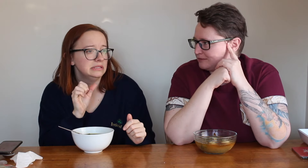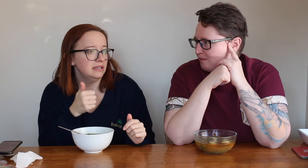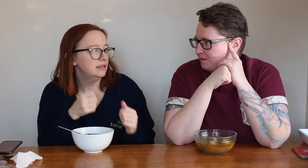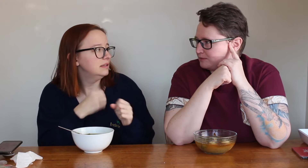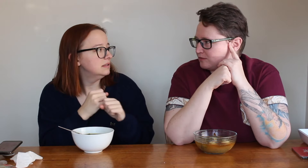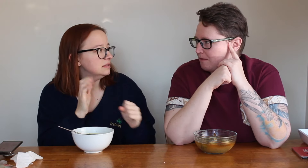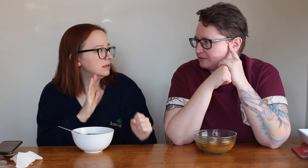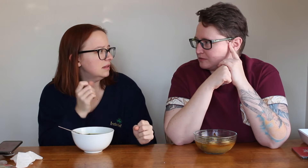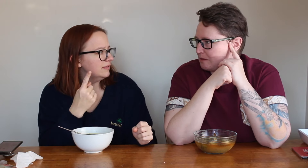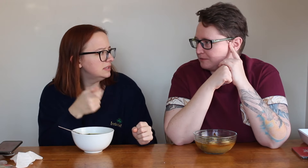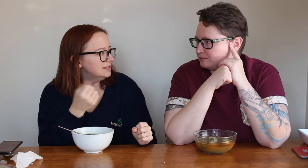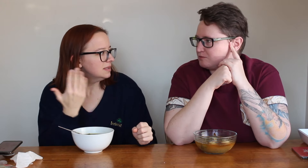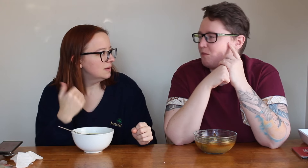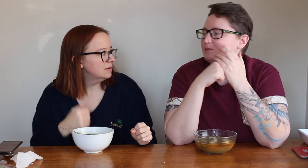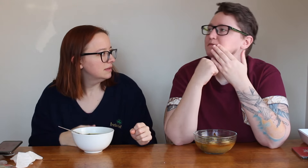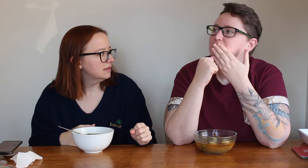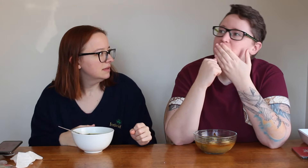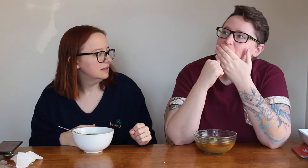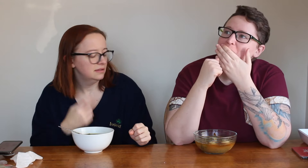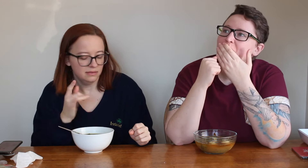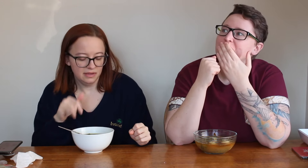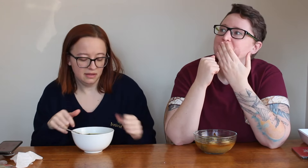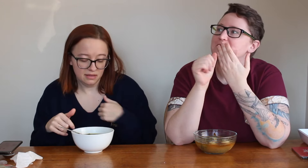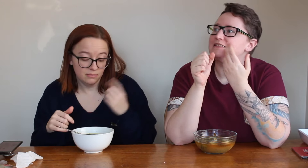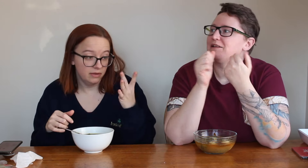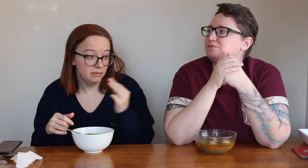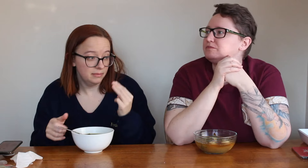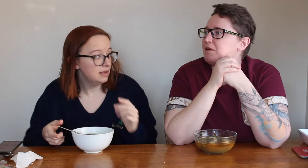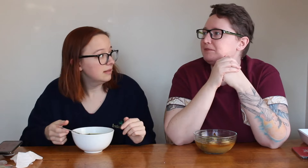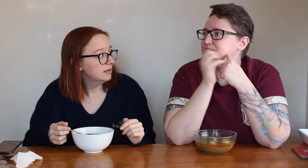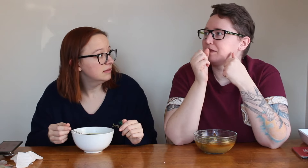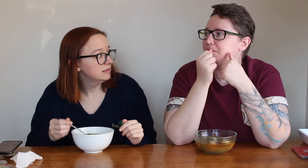That one is not about parenting but it's asking how long we have been dating. Well, we've been married